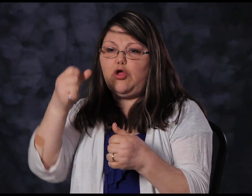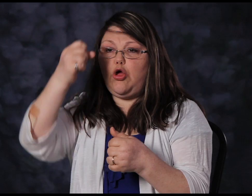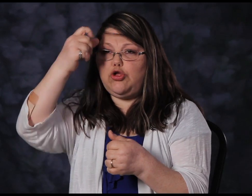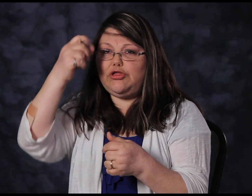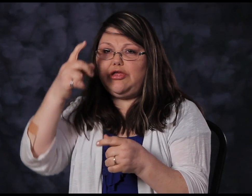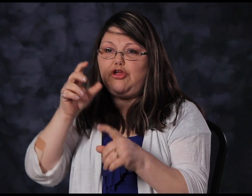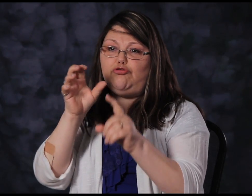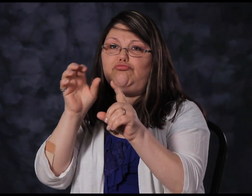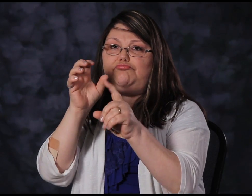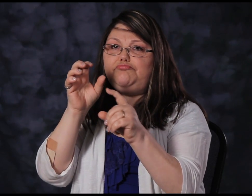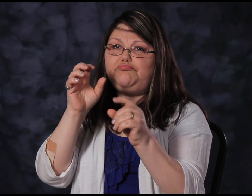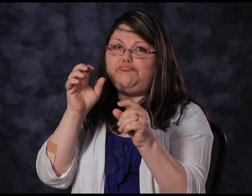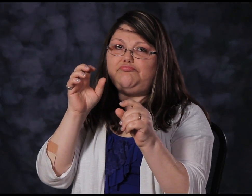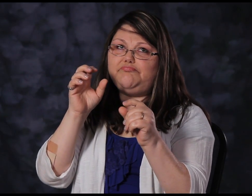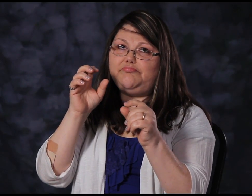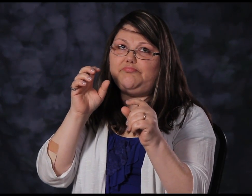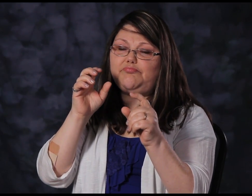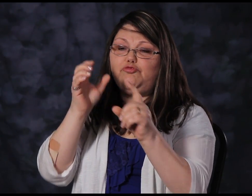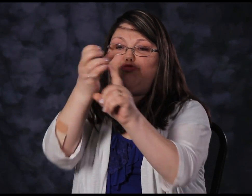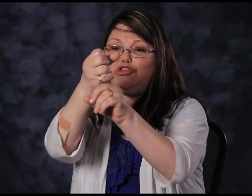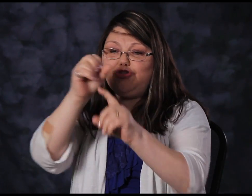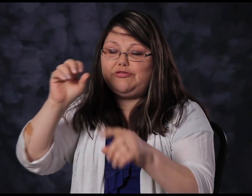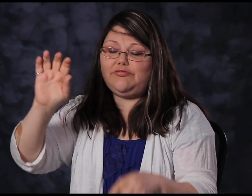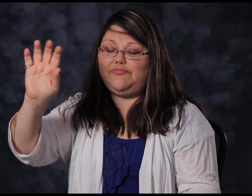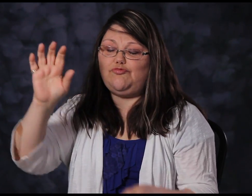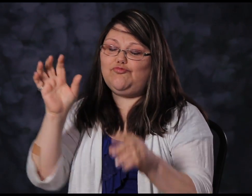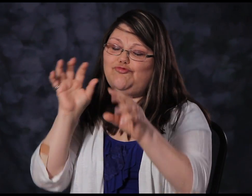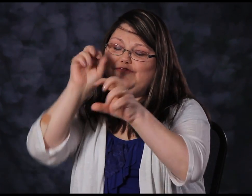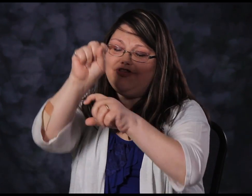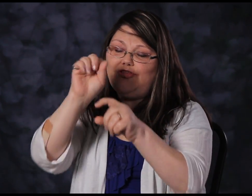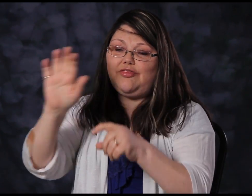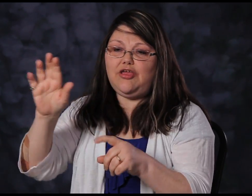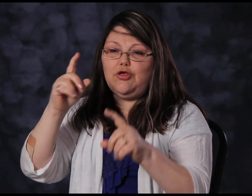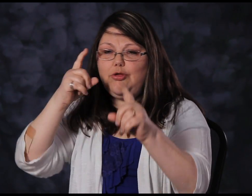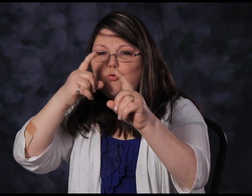The thing I get the most out of this is being a part of and bearing witness to other people